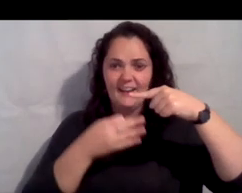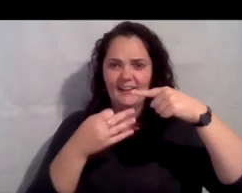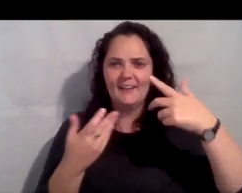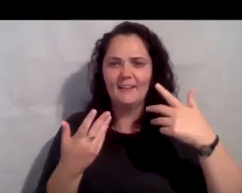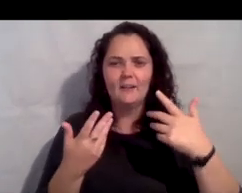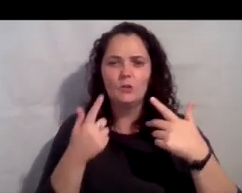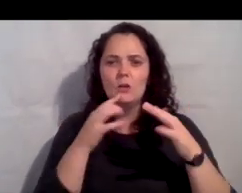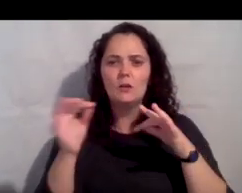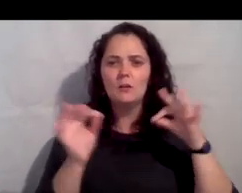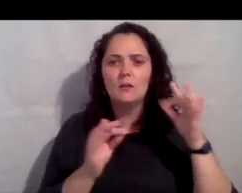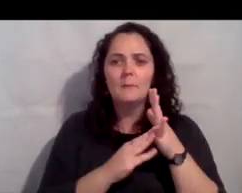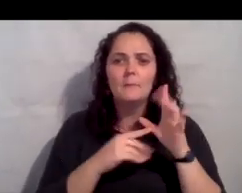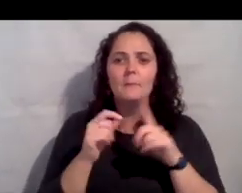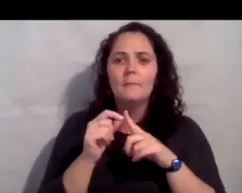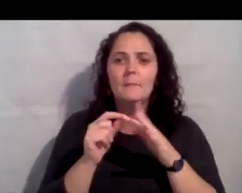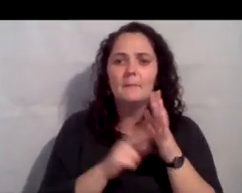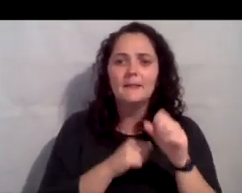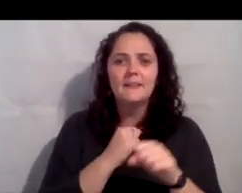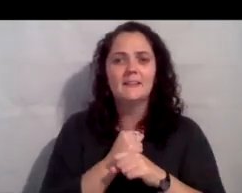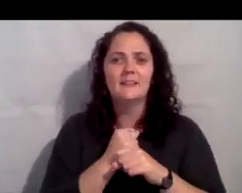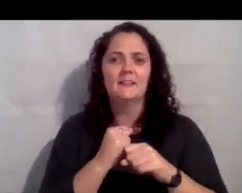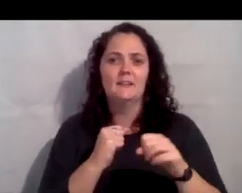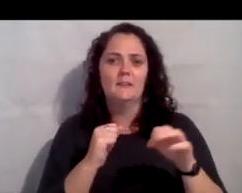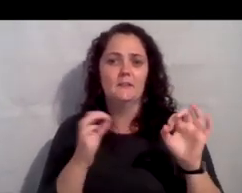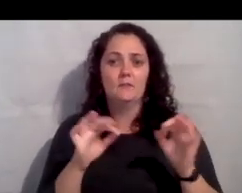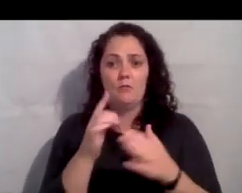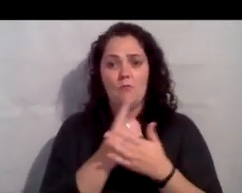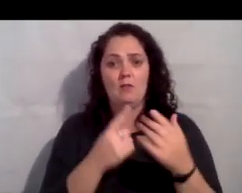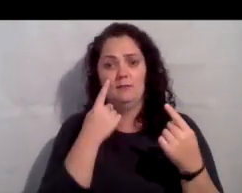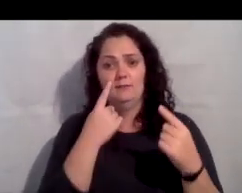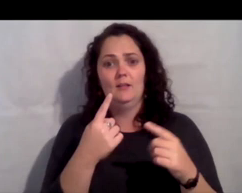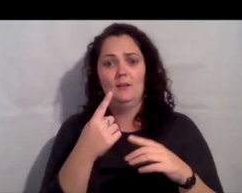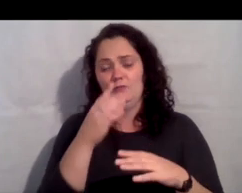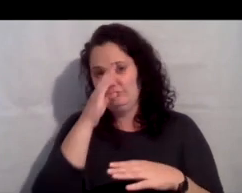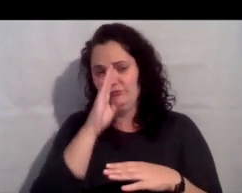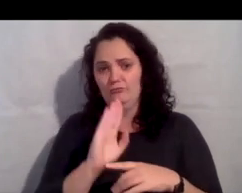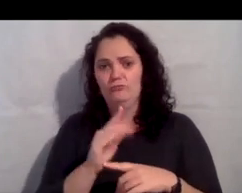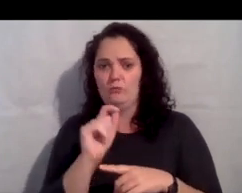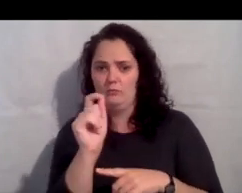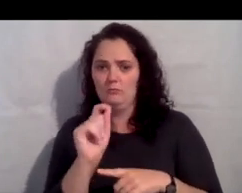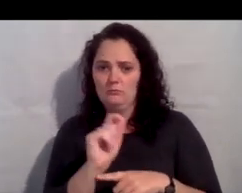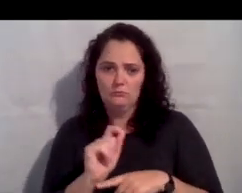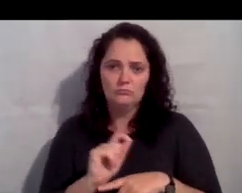searching lines, there's no mapping or diagramming as we talked about last week. Now you just see this artist going right in